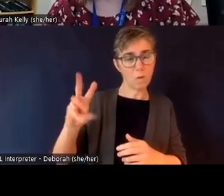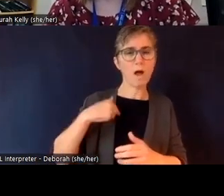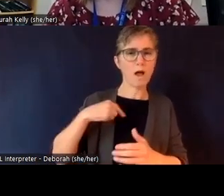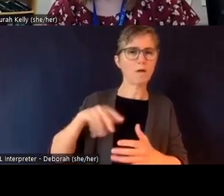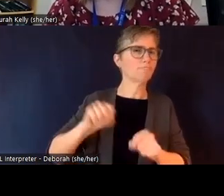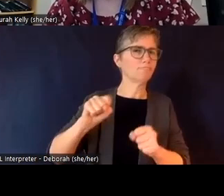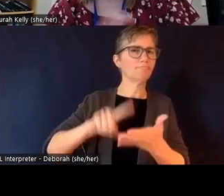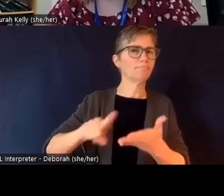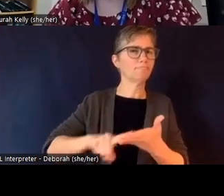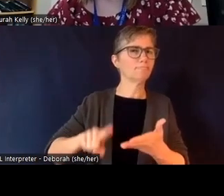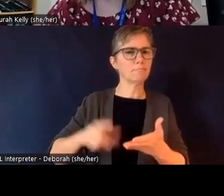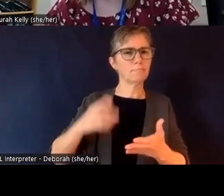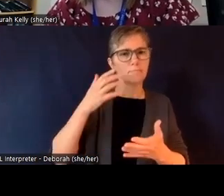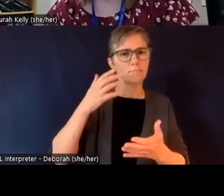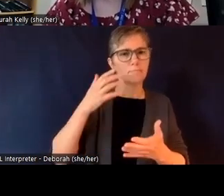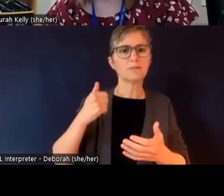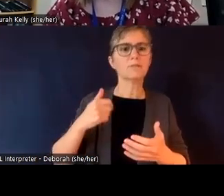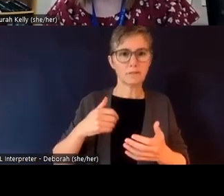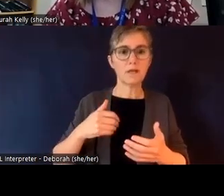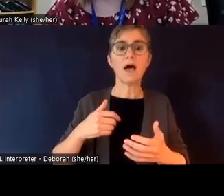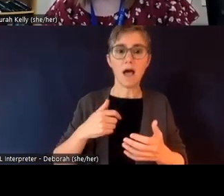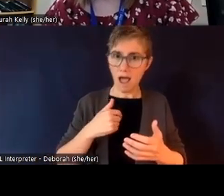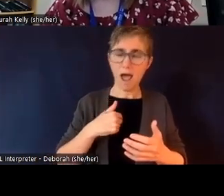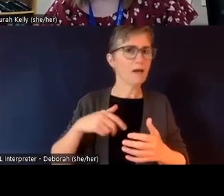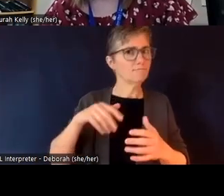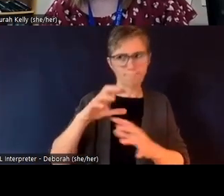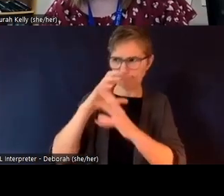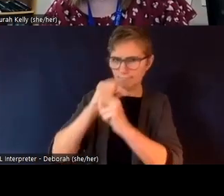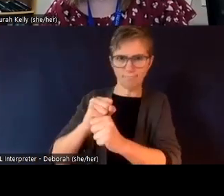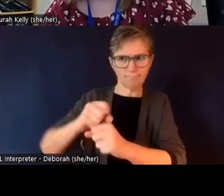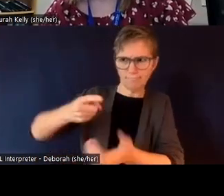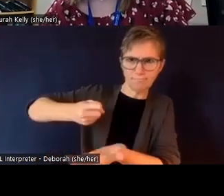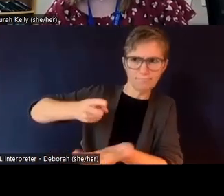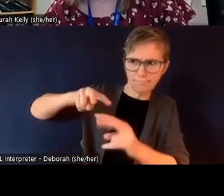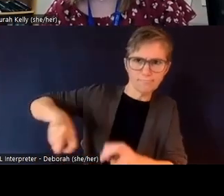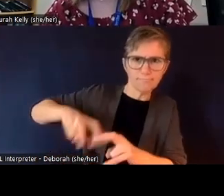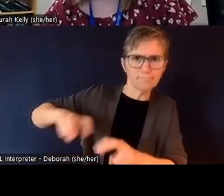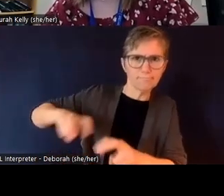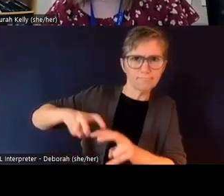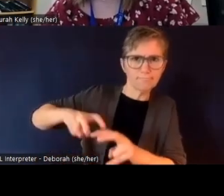suicidal thoughts and substance use disorders. I also do some consulting that's unrelated to